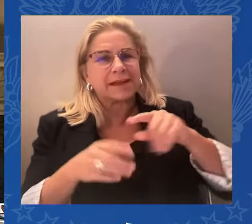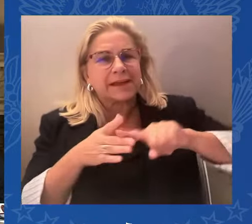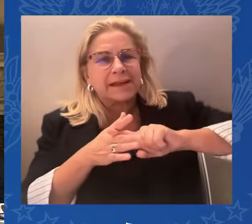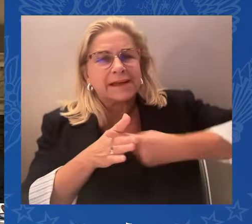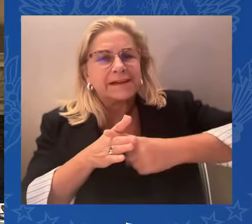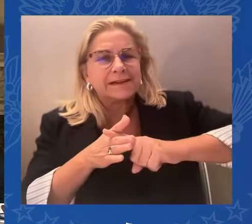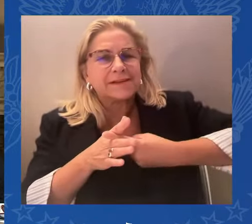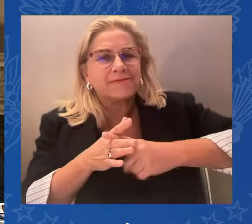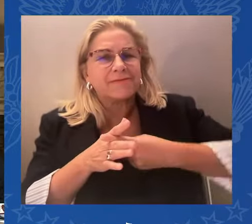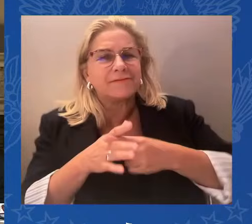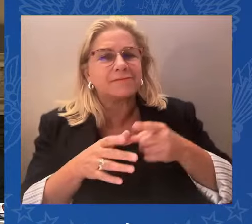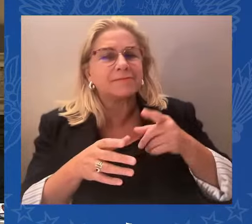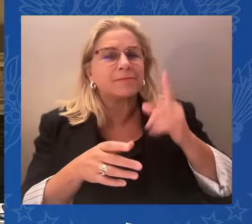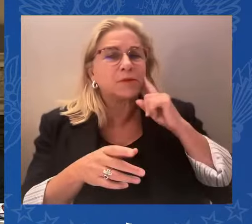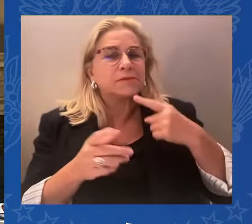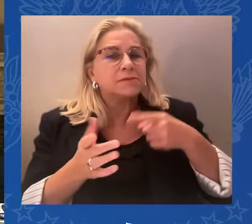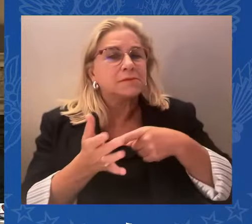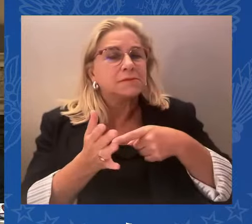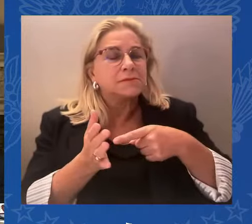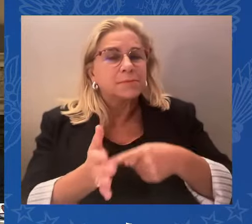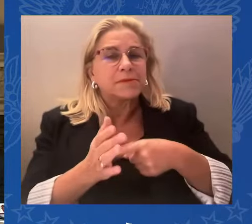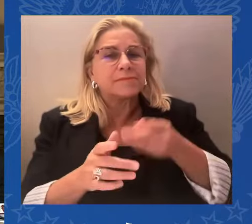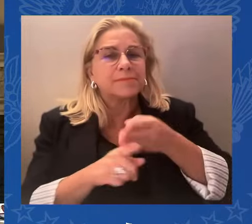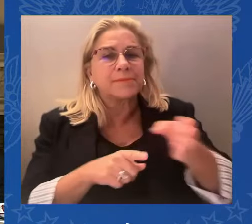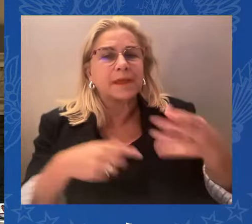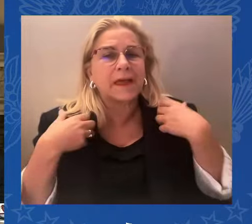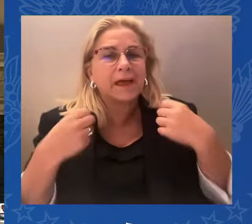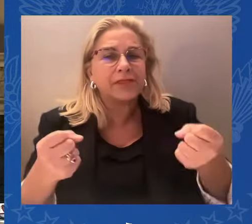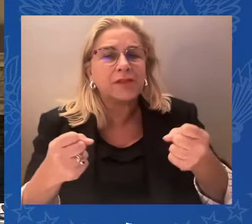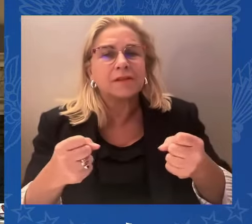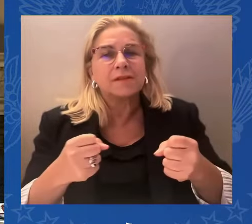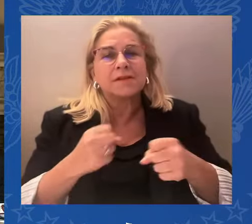climate change, and capacity-building.